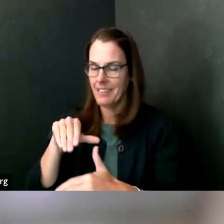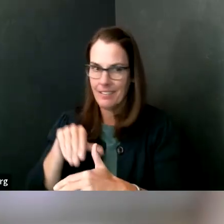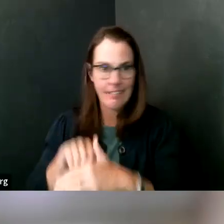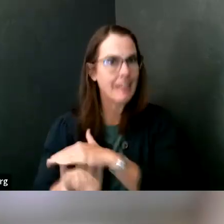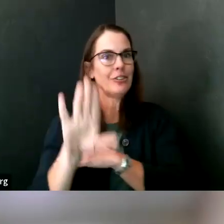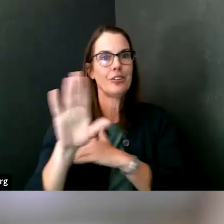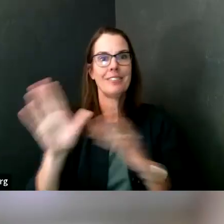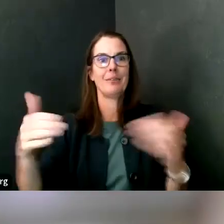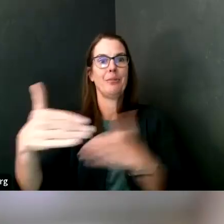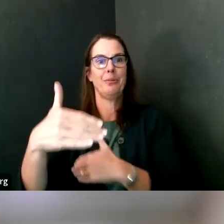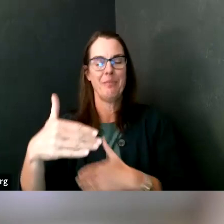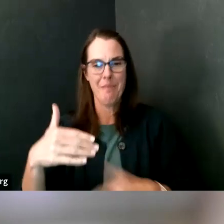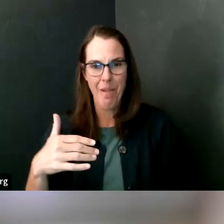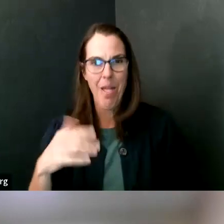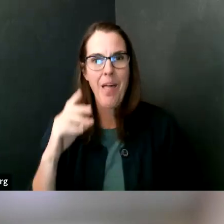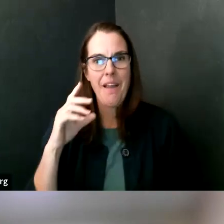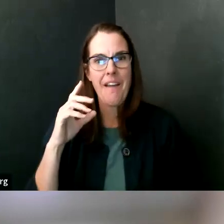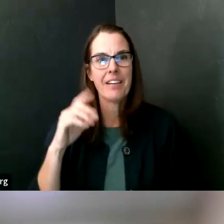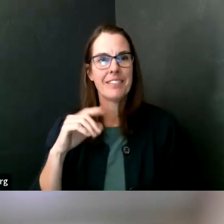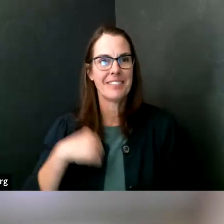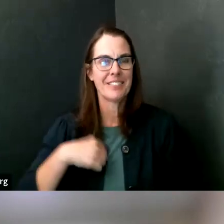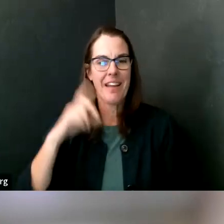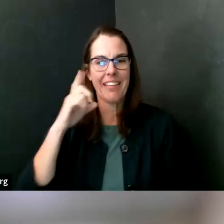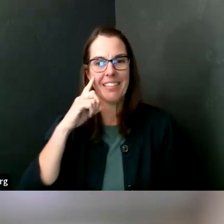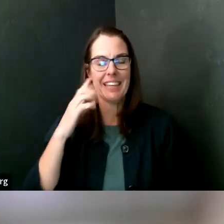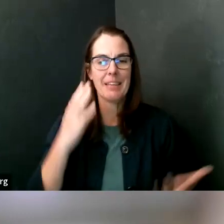um I think maybe uh we can if you're comfortable